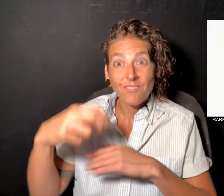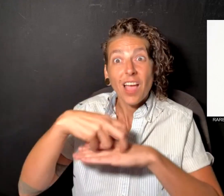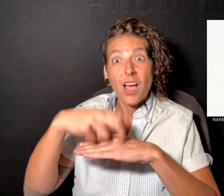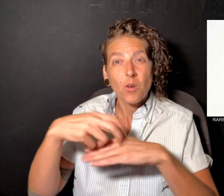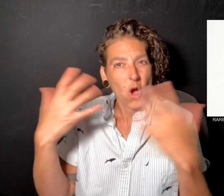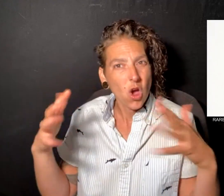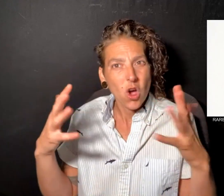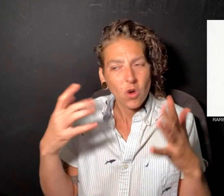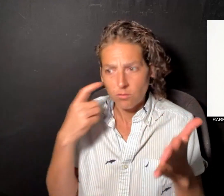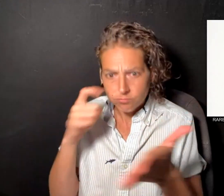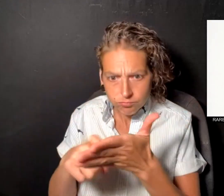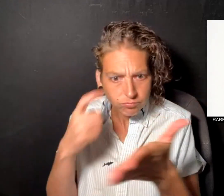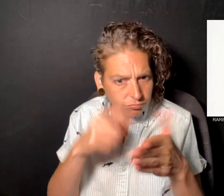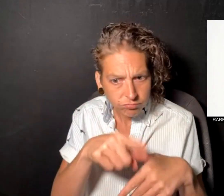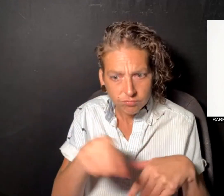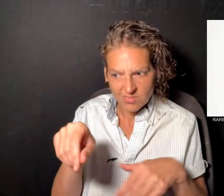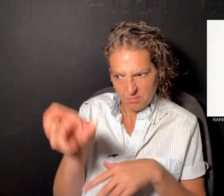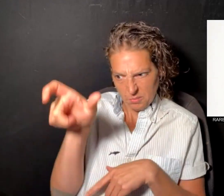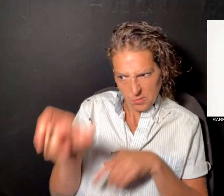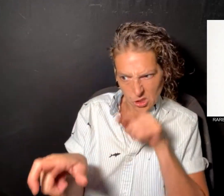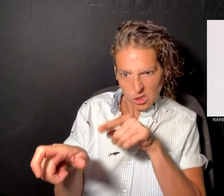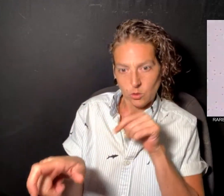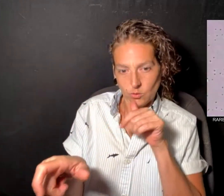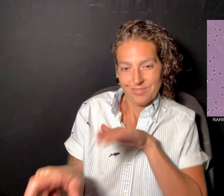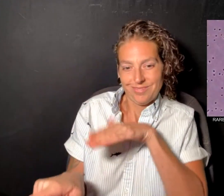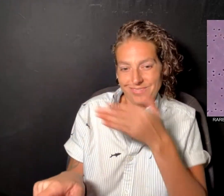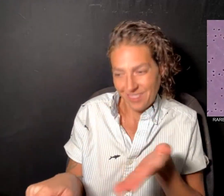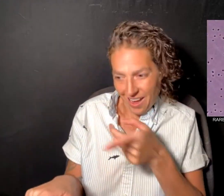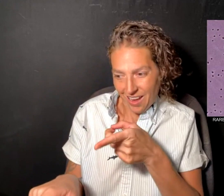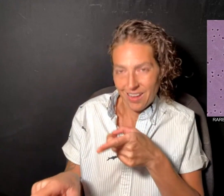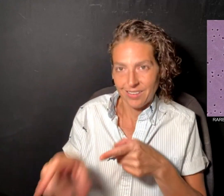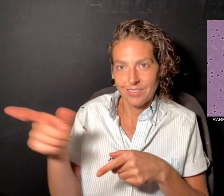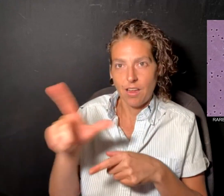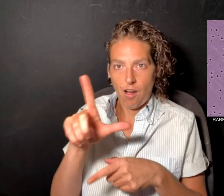The virus was also detected in a person who died in Long Island, New York.